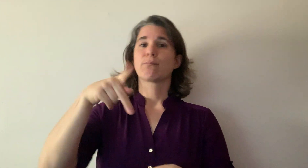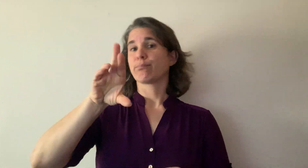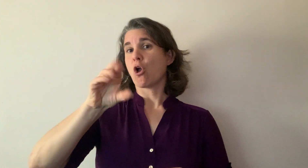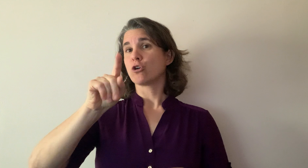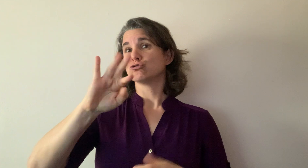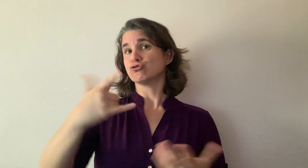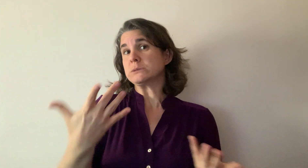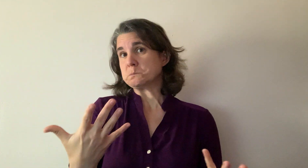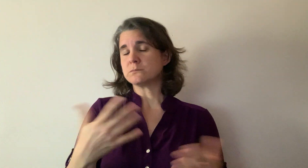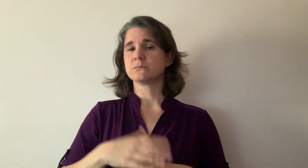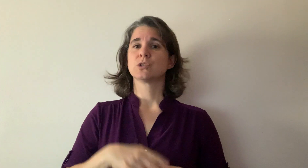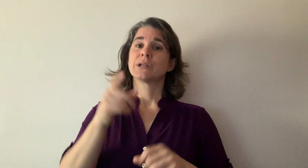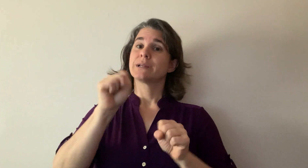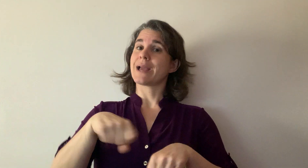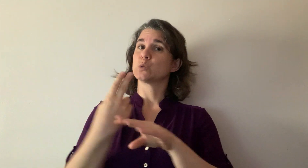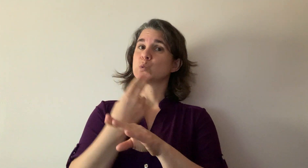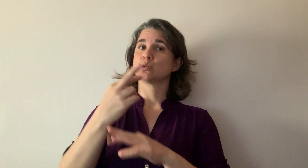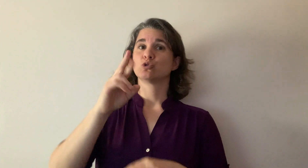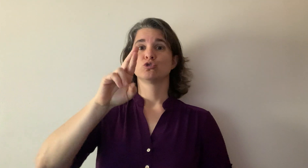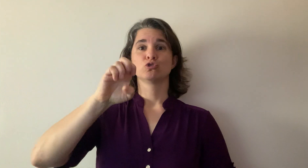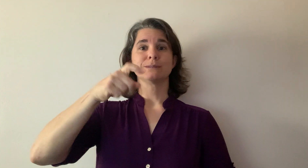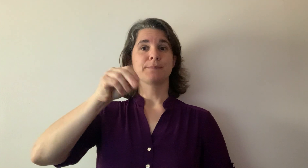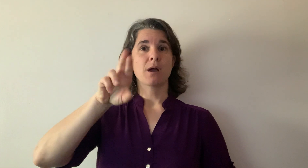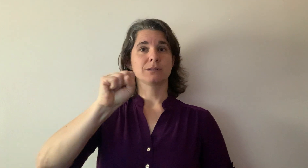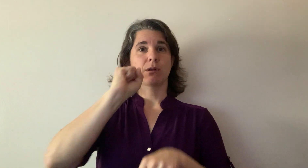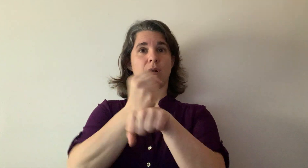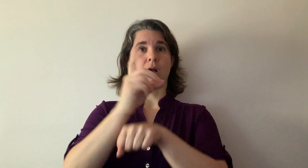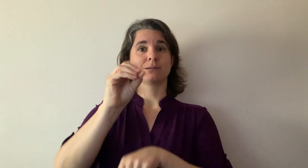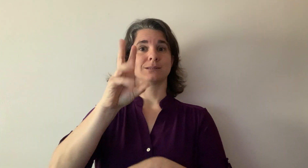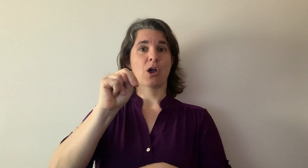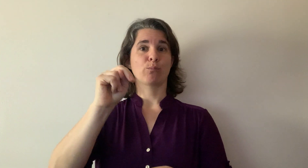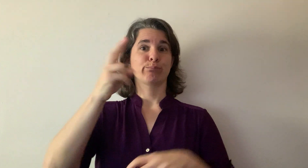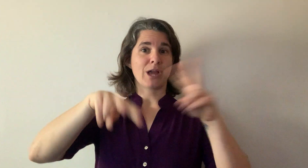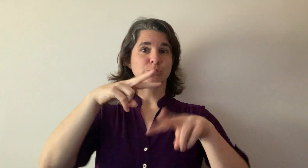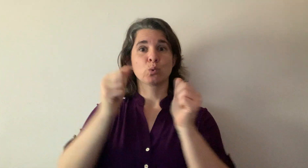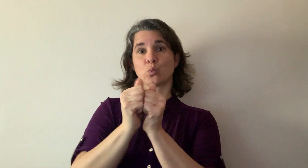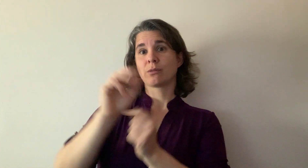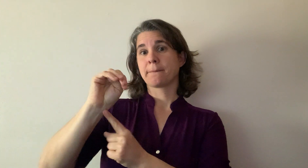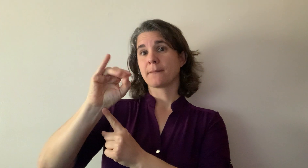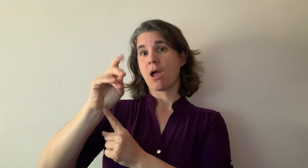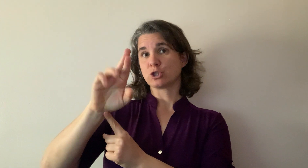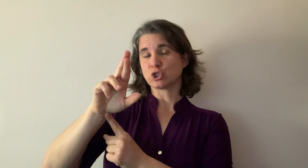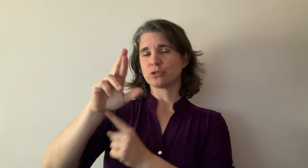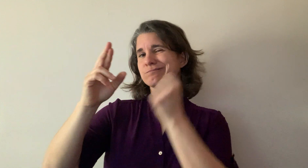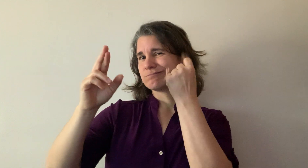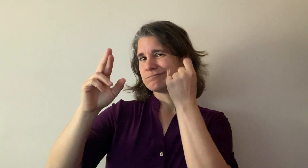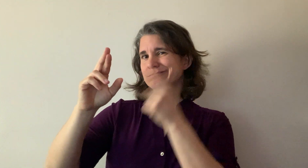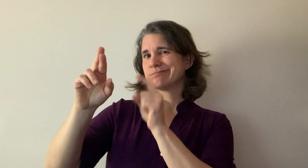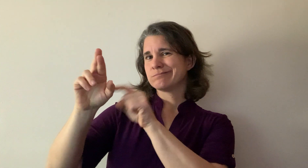Proctoring, using Respondus Lockdown Browser and Monitor in Blackboard (students would